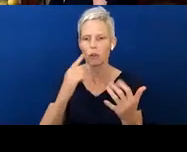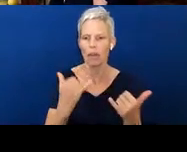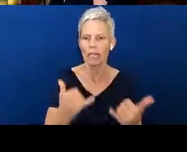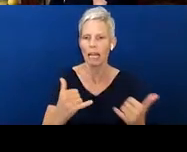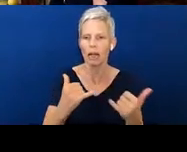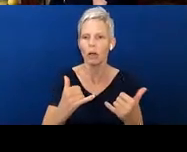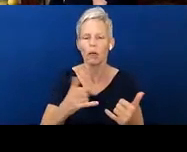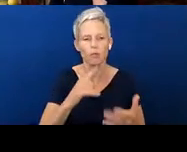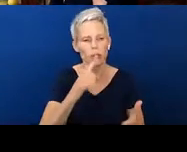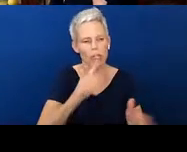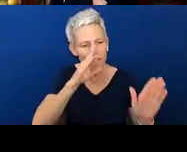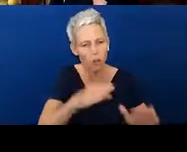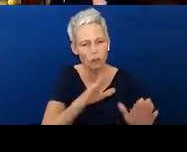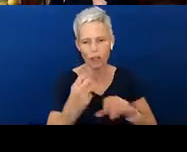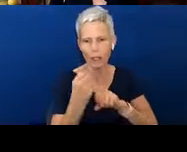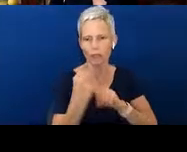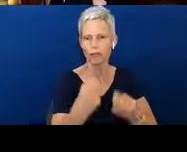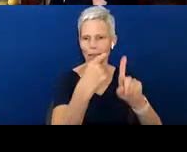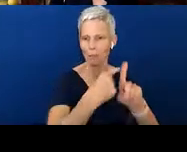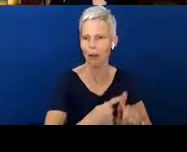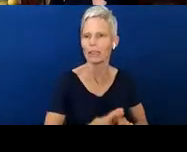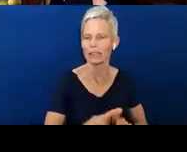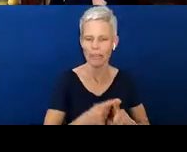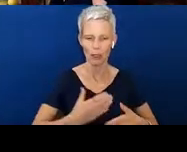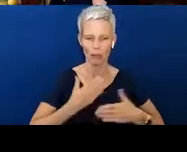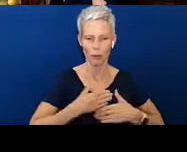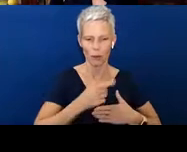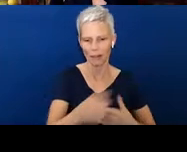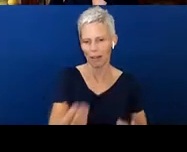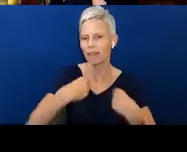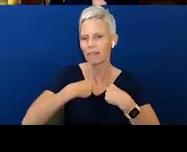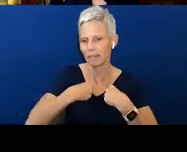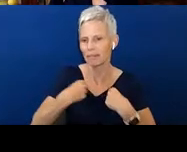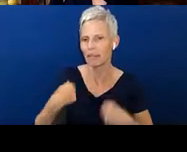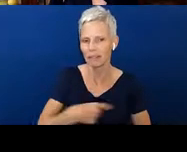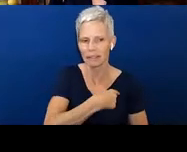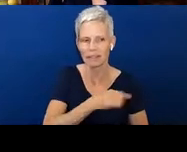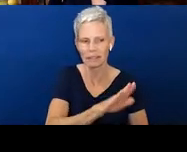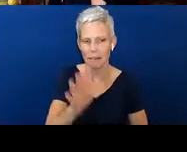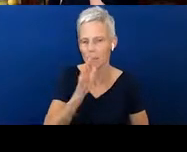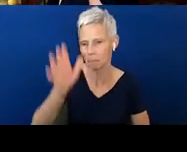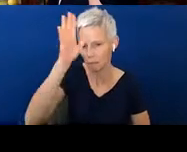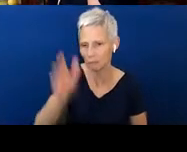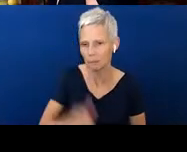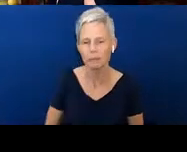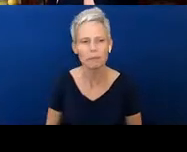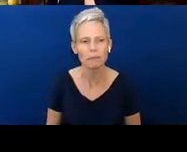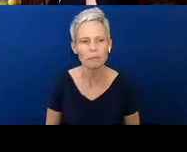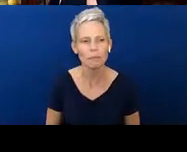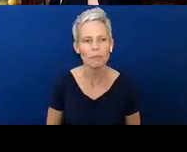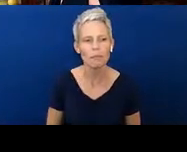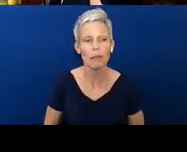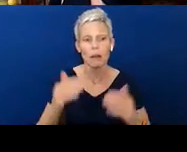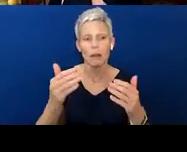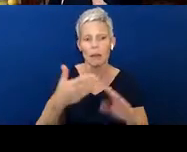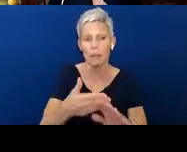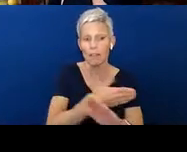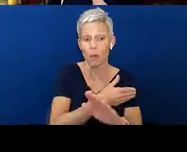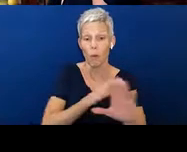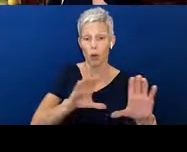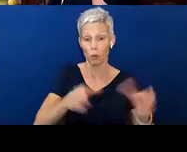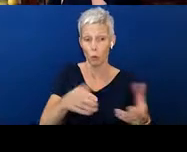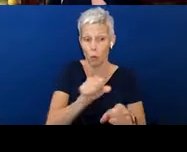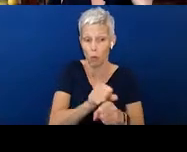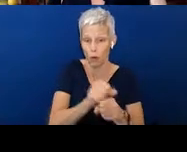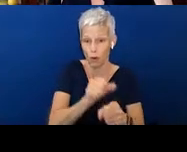are really bringing us. So, before we go to our group work, I just want to let you